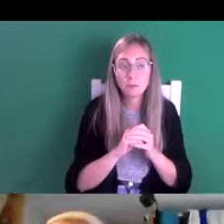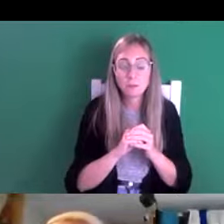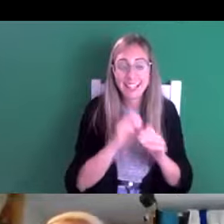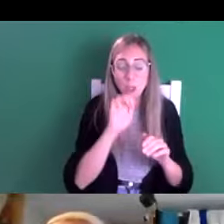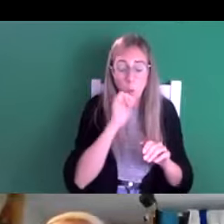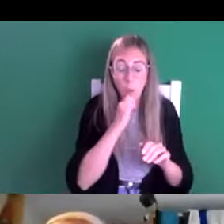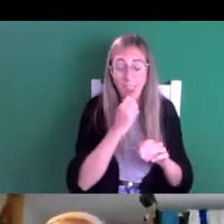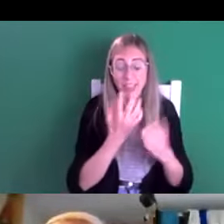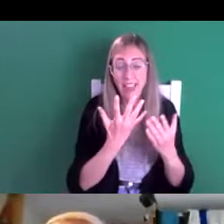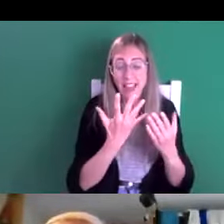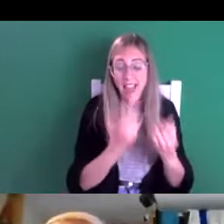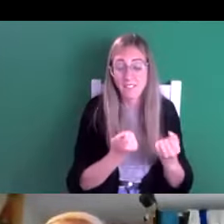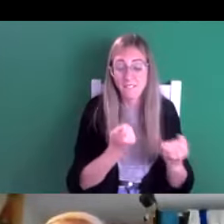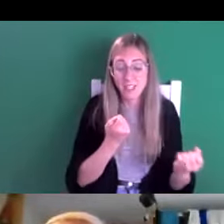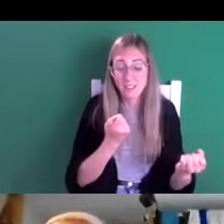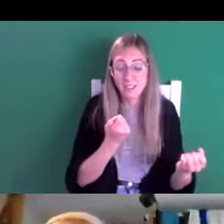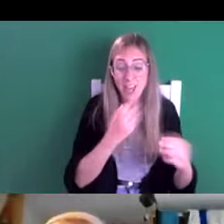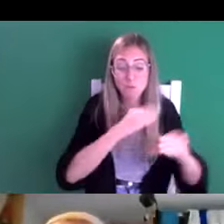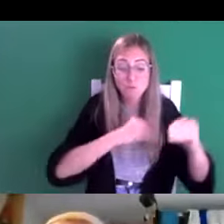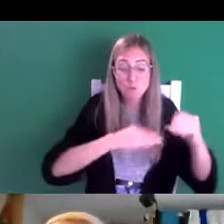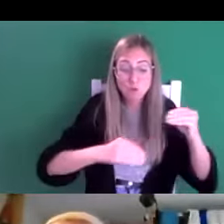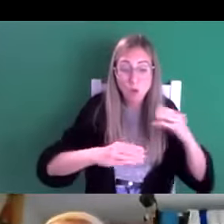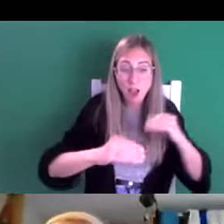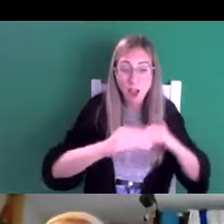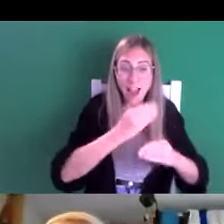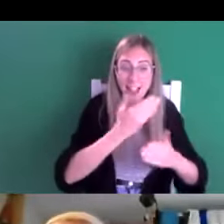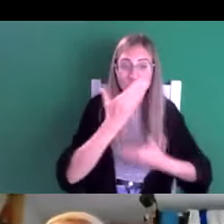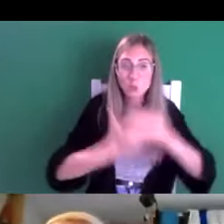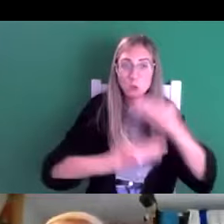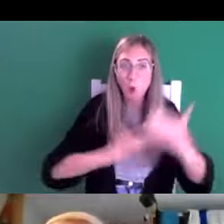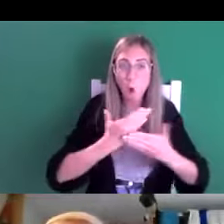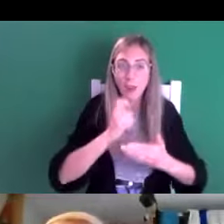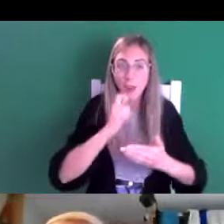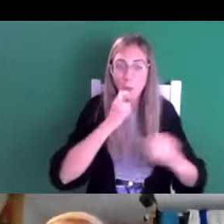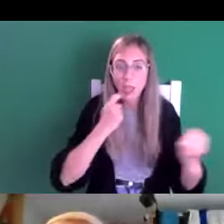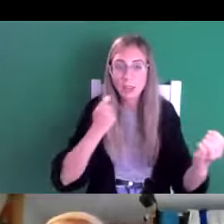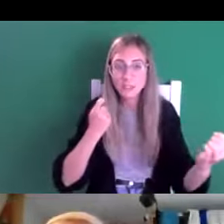it will change into something completely different and by the the time the 30th person and that could